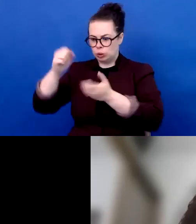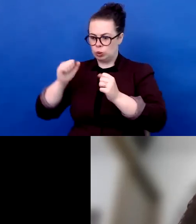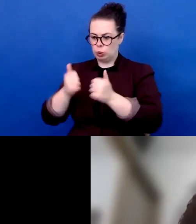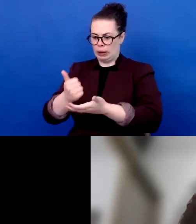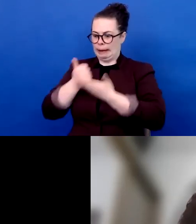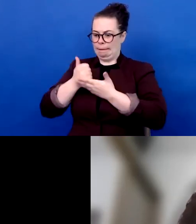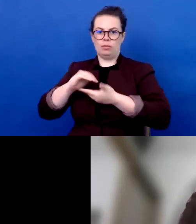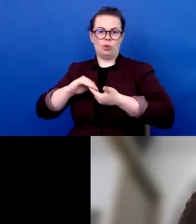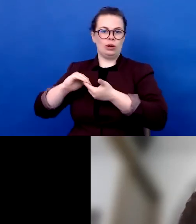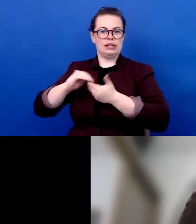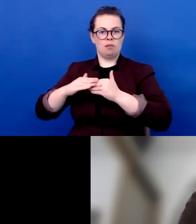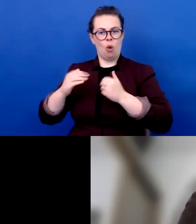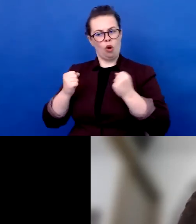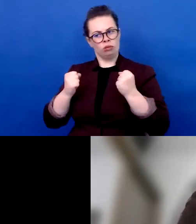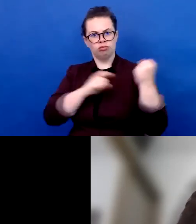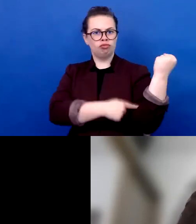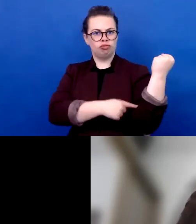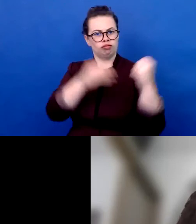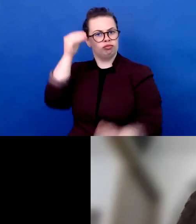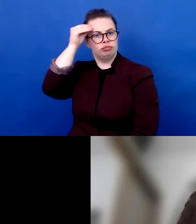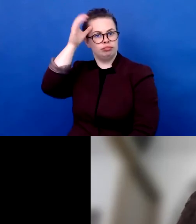and on the last question with regards